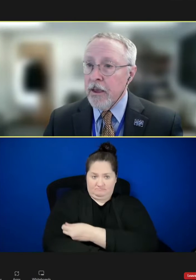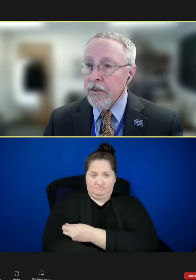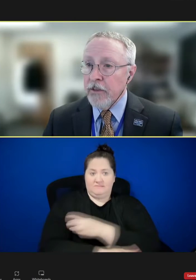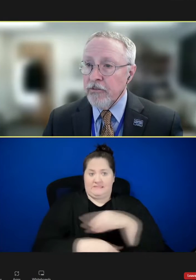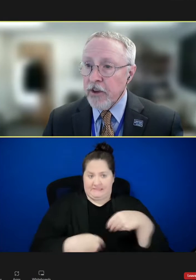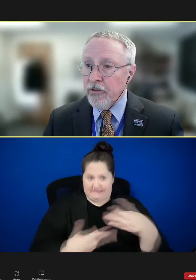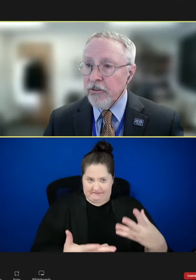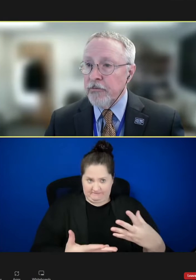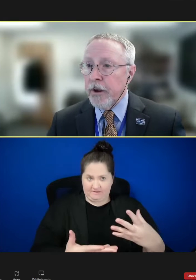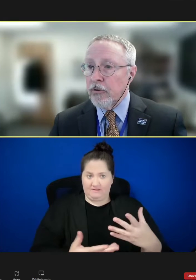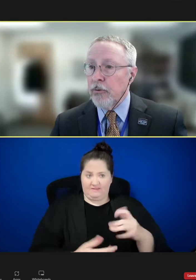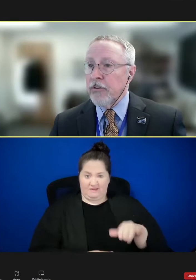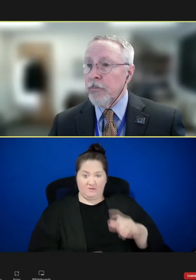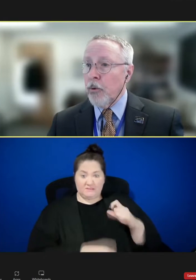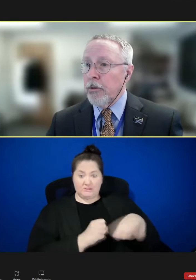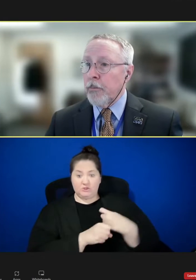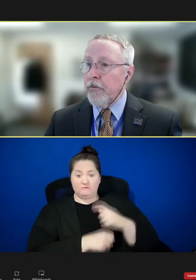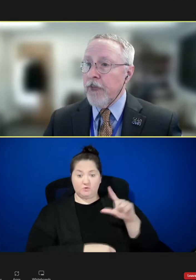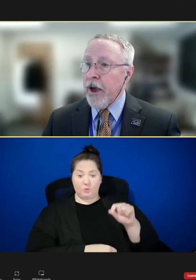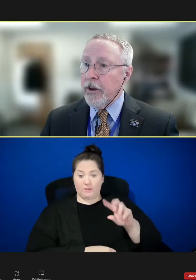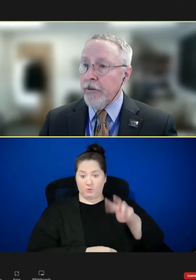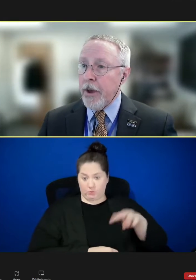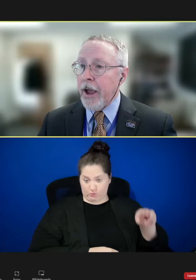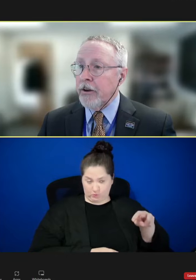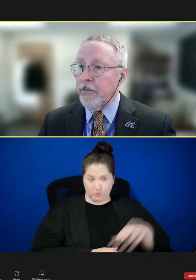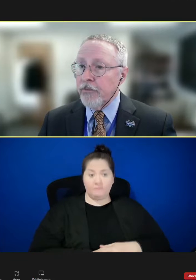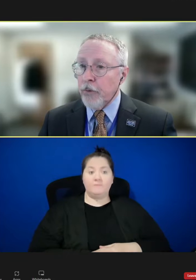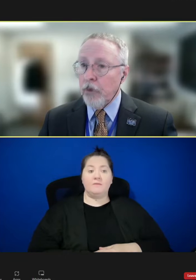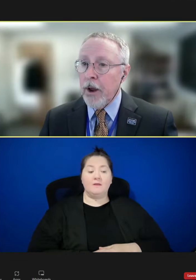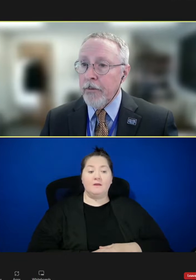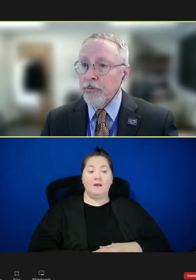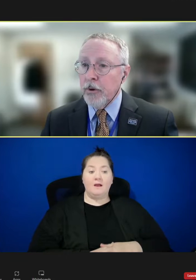In this session, the speakers will explore the profound impact of this program as we